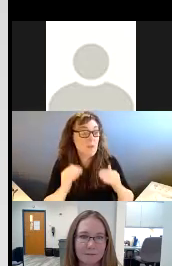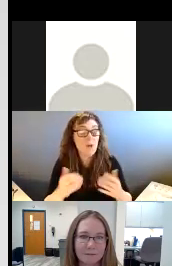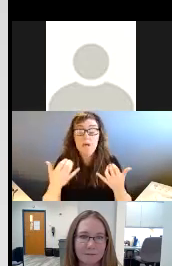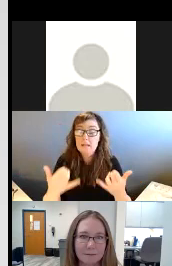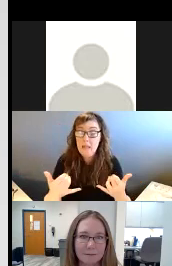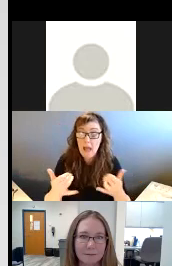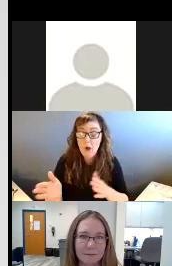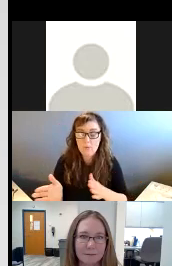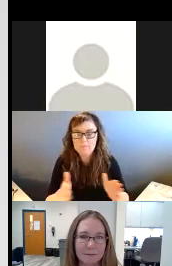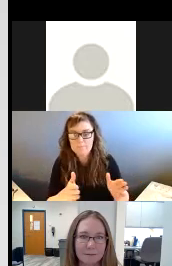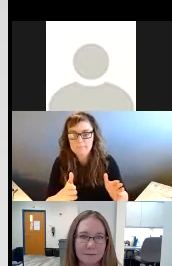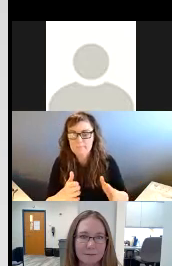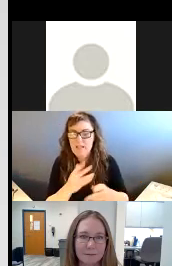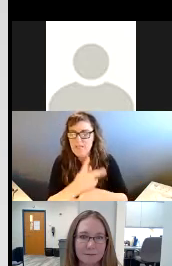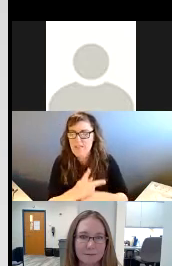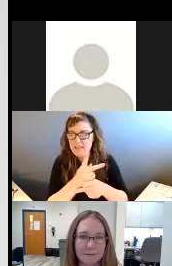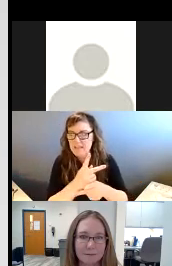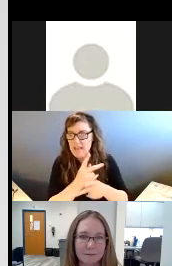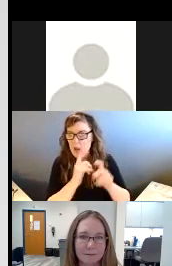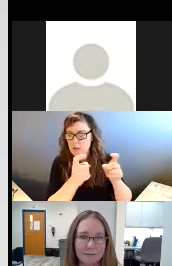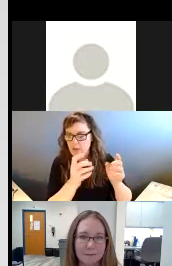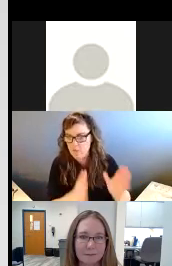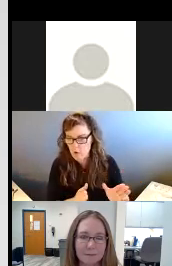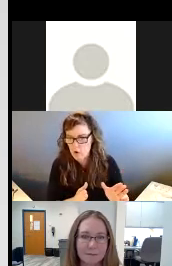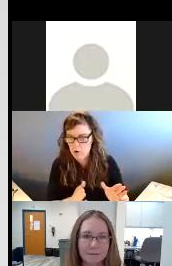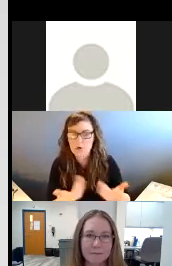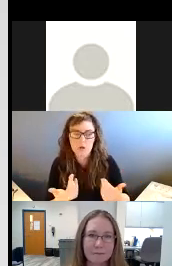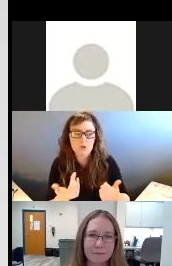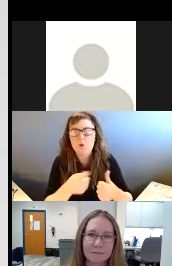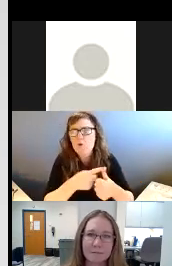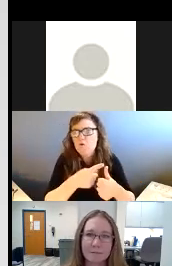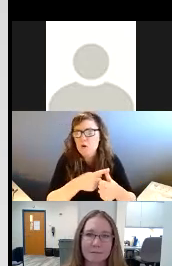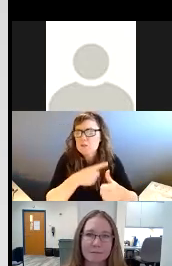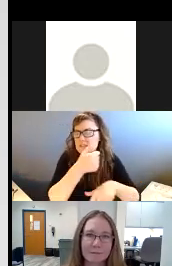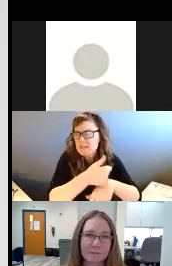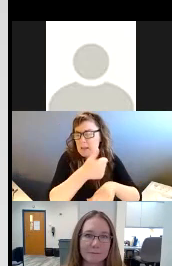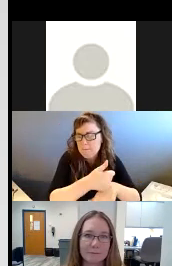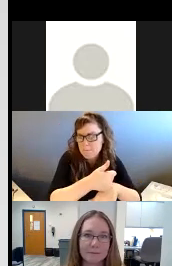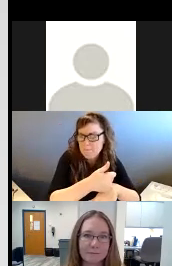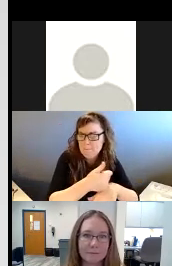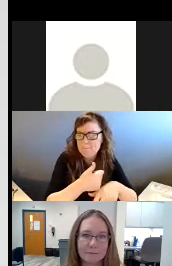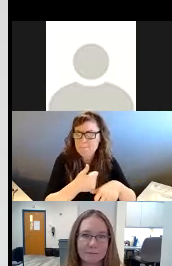WE HAVE THE WHOLE SETUP PORTION TO MAKE SURE OUR TIME TOGETHER IS REALLY EFFICIENT.